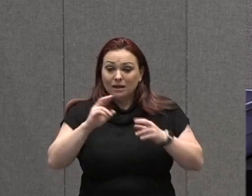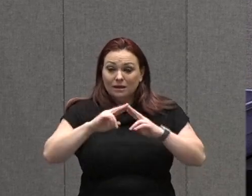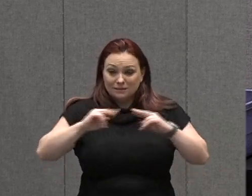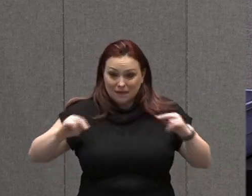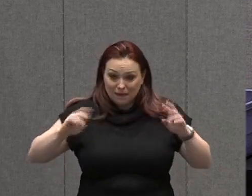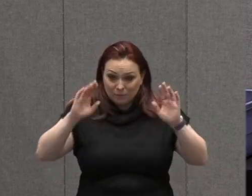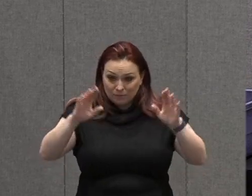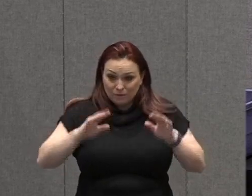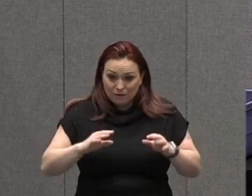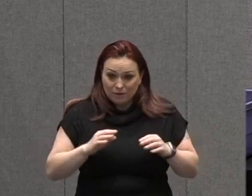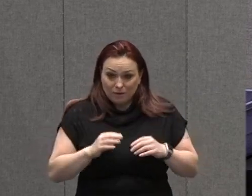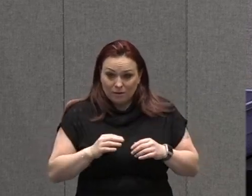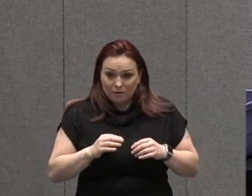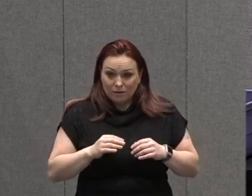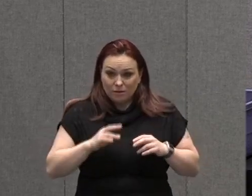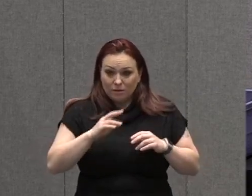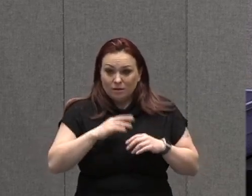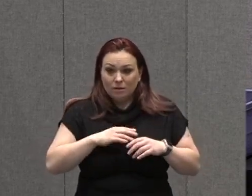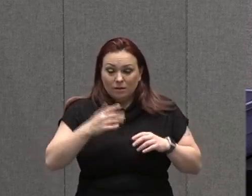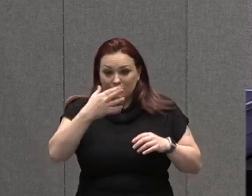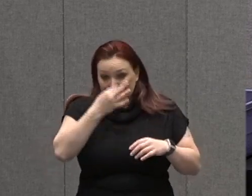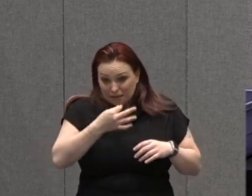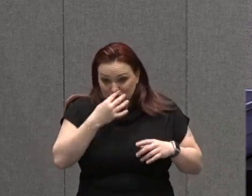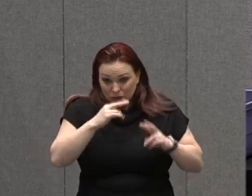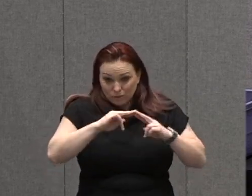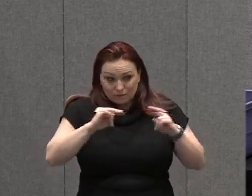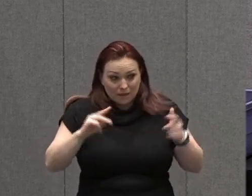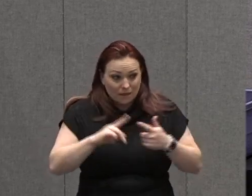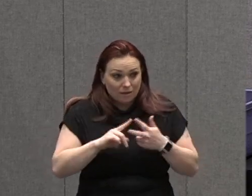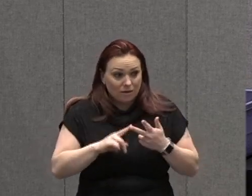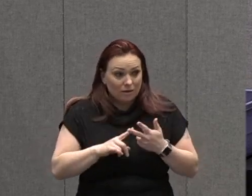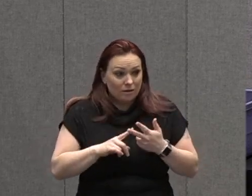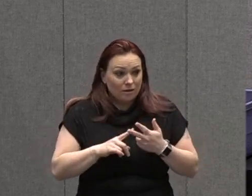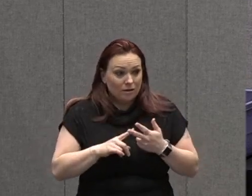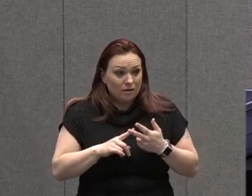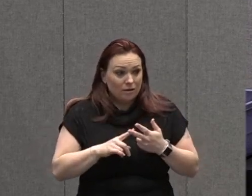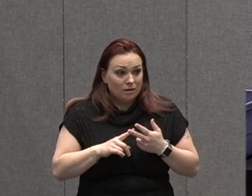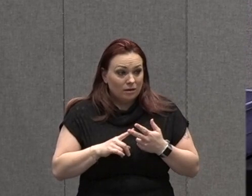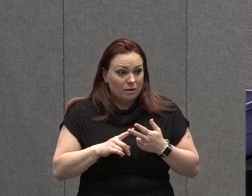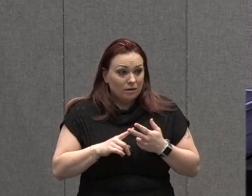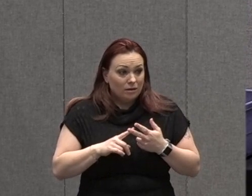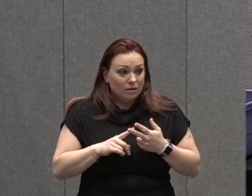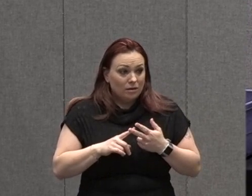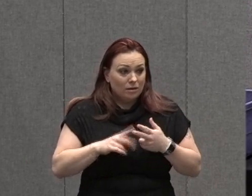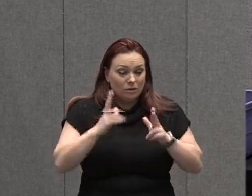Okay so we're gonna do tissue, tape, lets do rabbit,